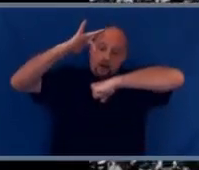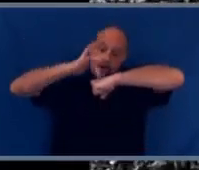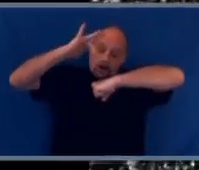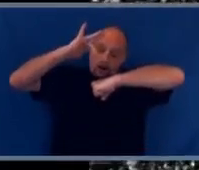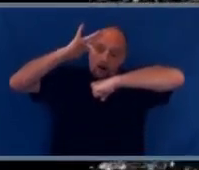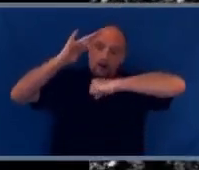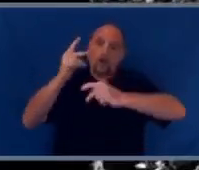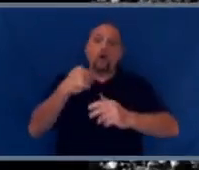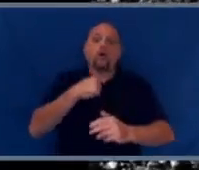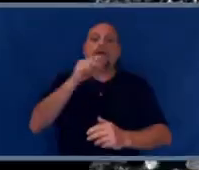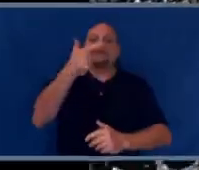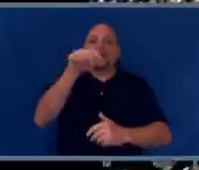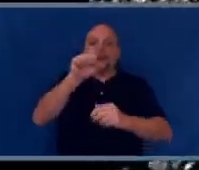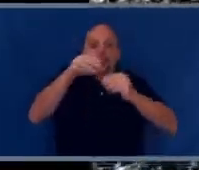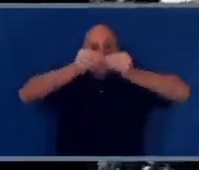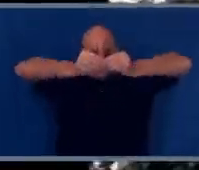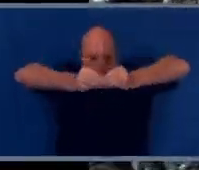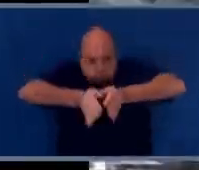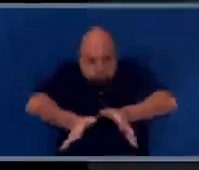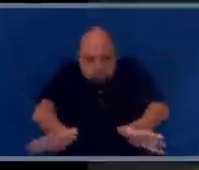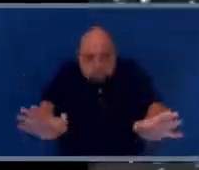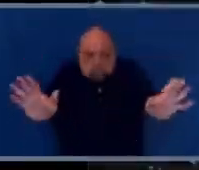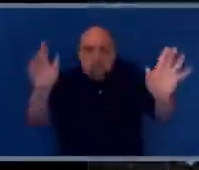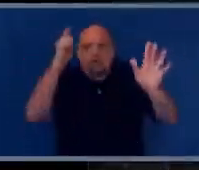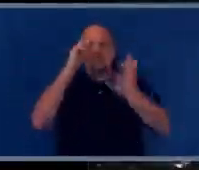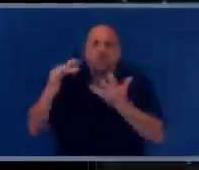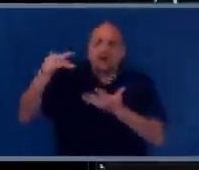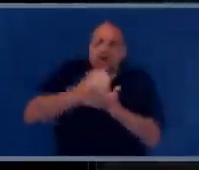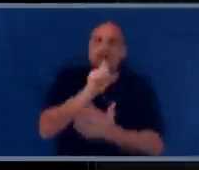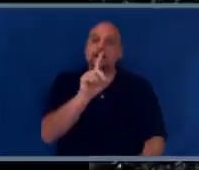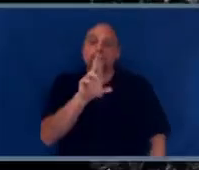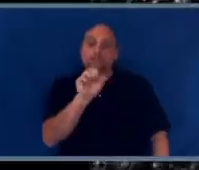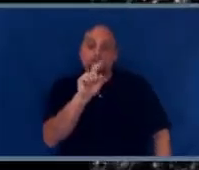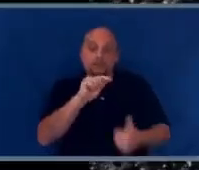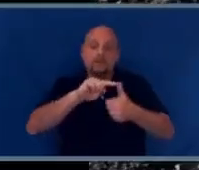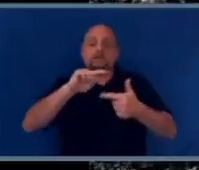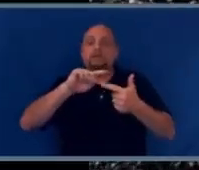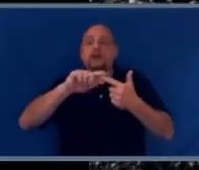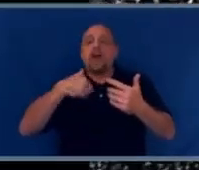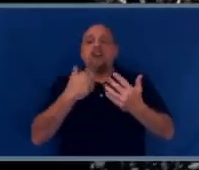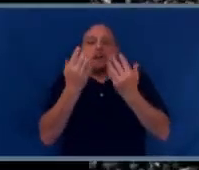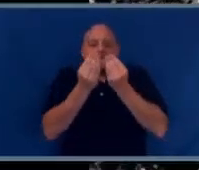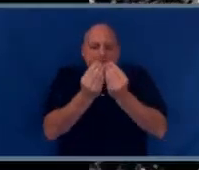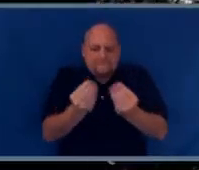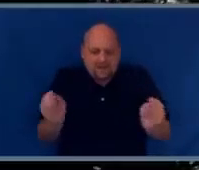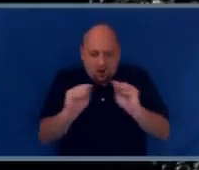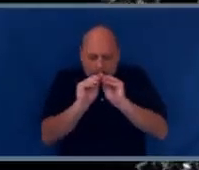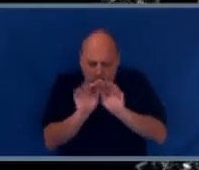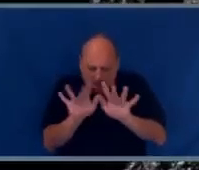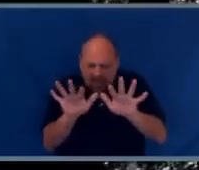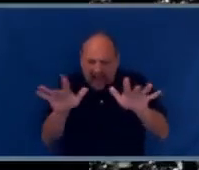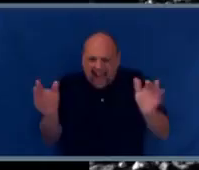THE SURFACE, AND COLLECTING THE SAMPLE. THERE'S A HUGE SPRAY OF MATERIAL